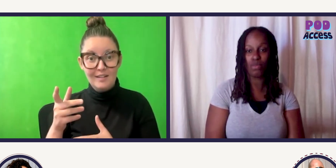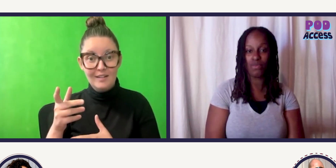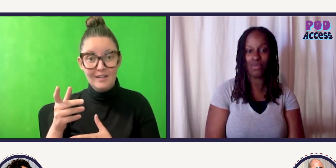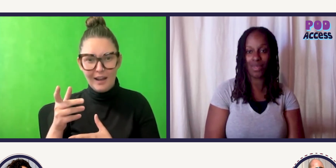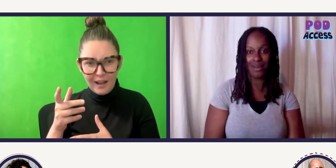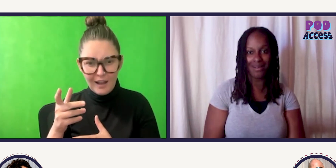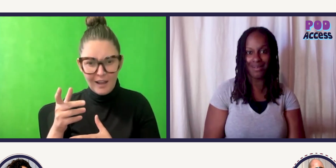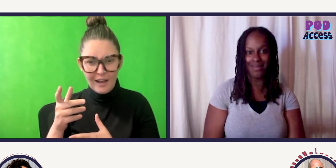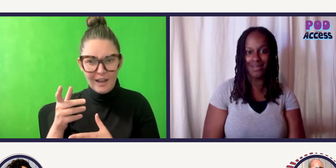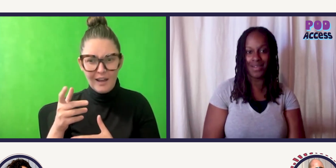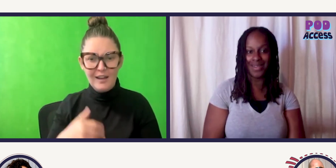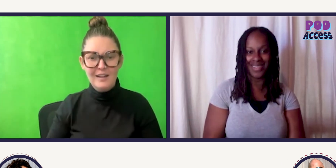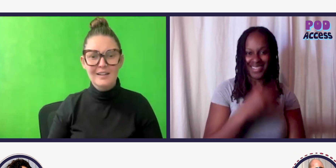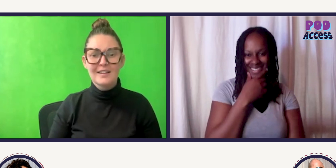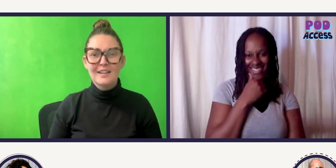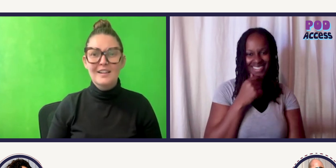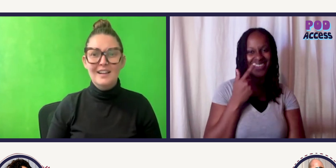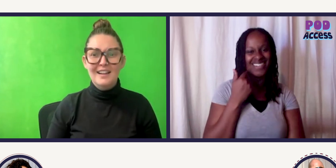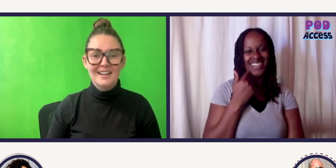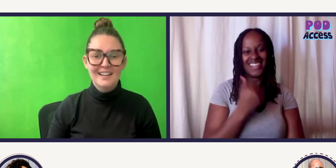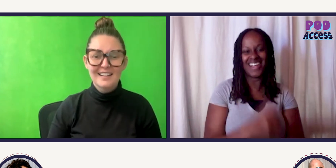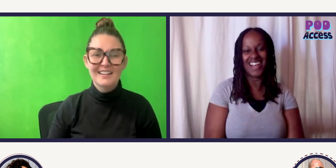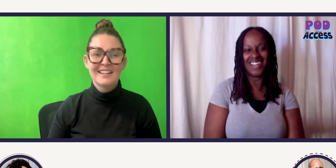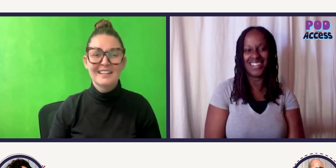[chuckles] CHERYL: [laugh-cries]